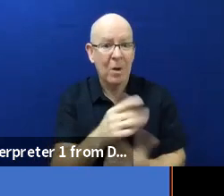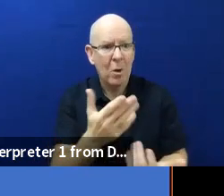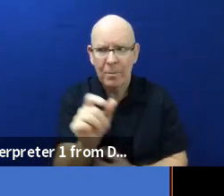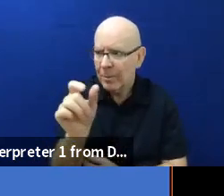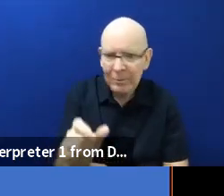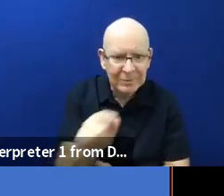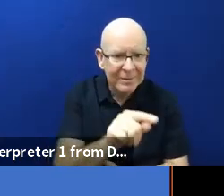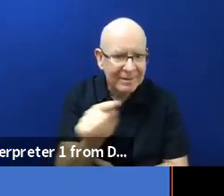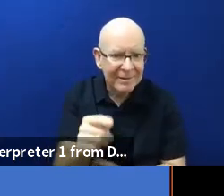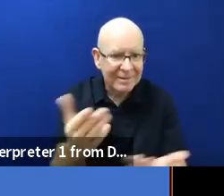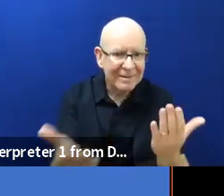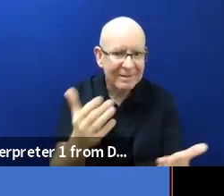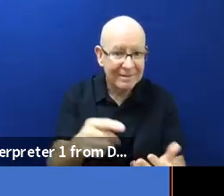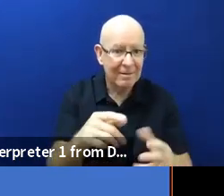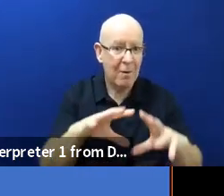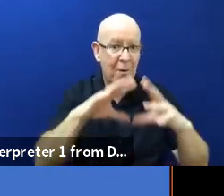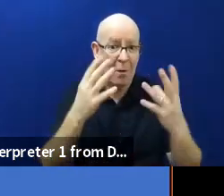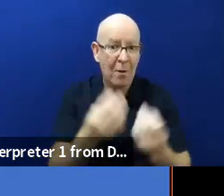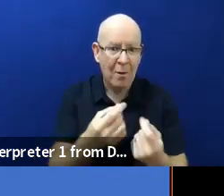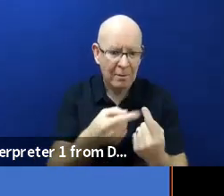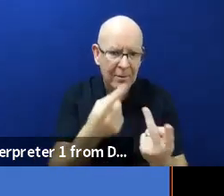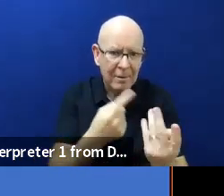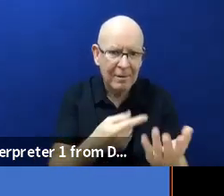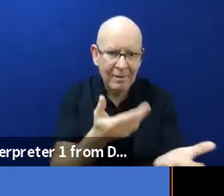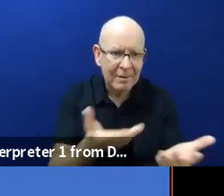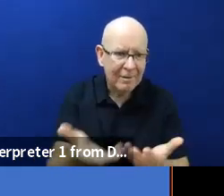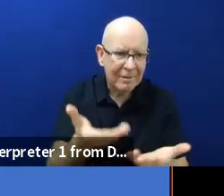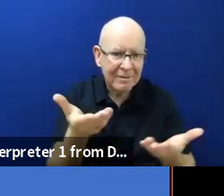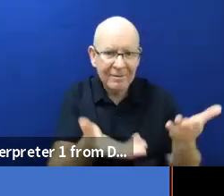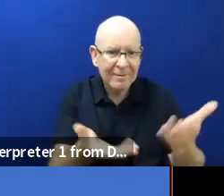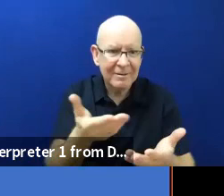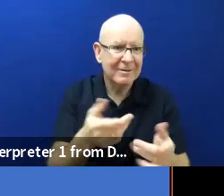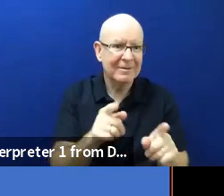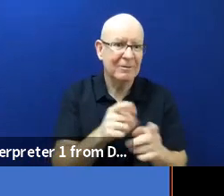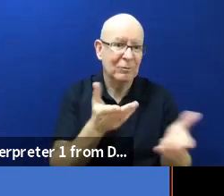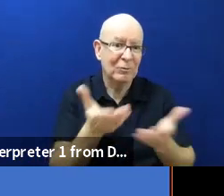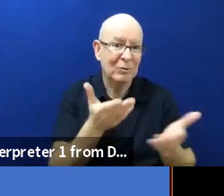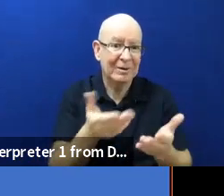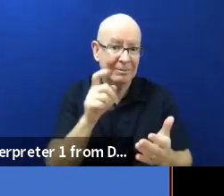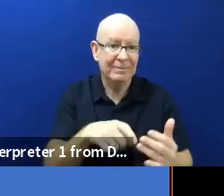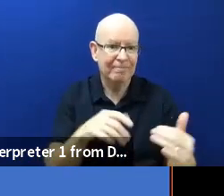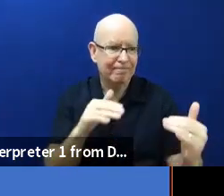And if we look at some research that have been done which are to date, unfortunately very few, we